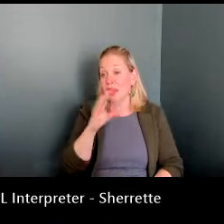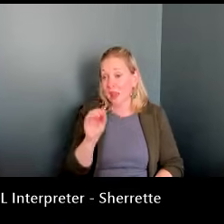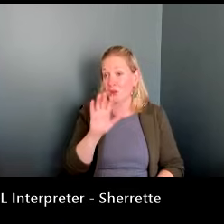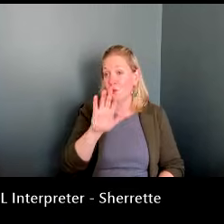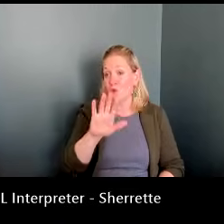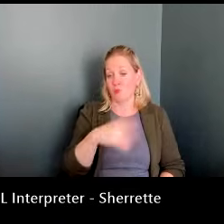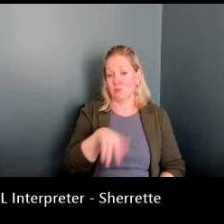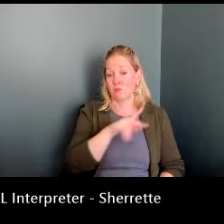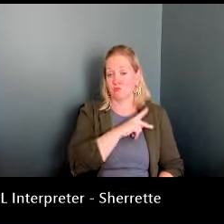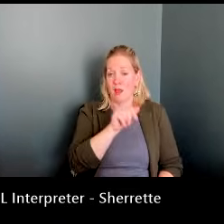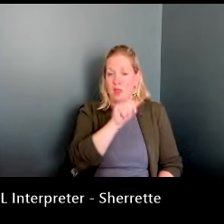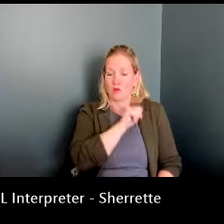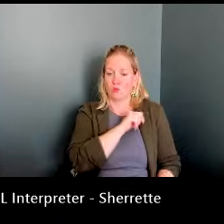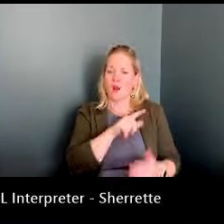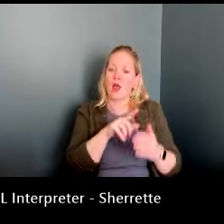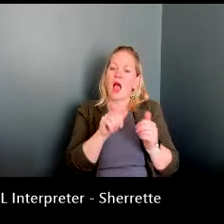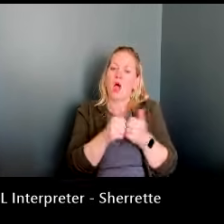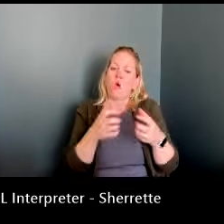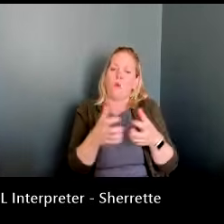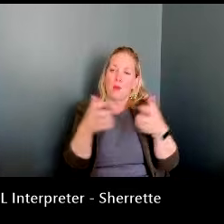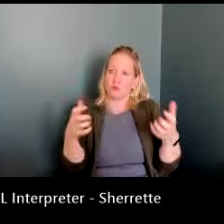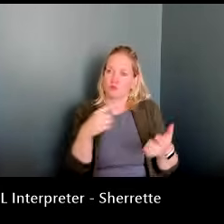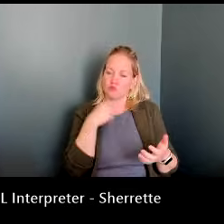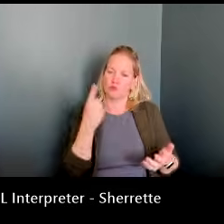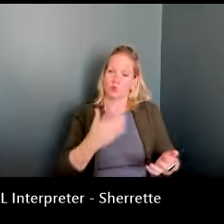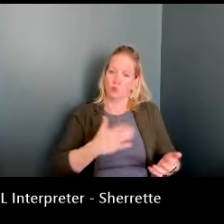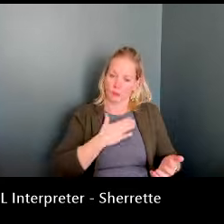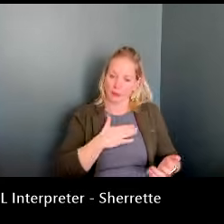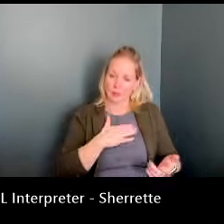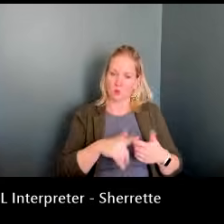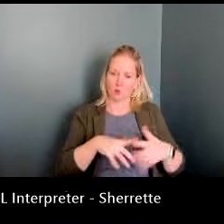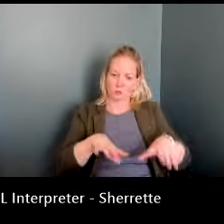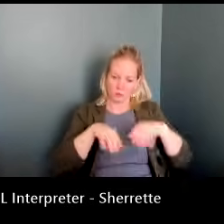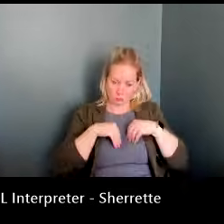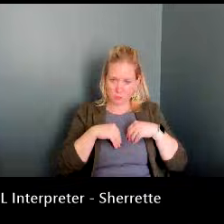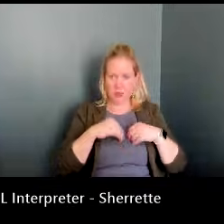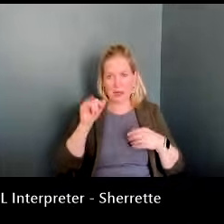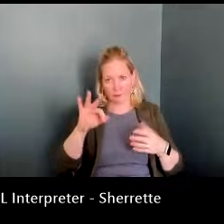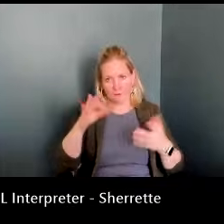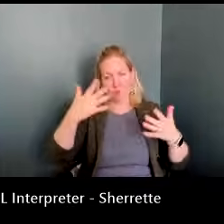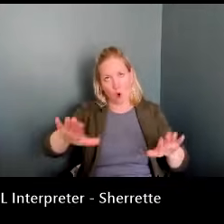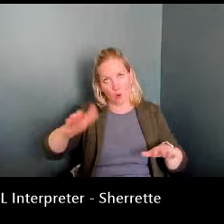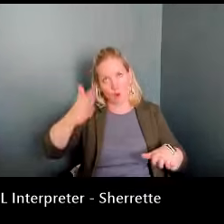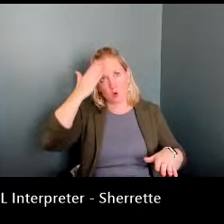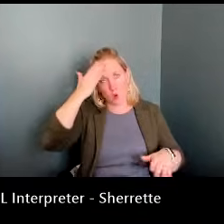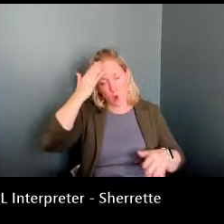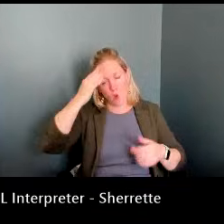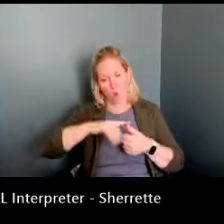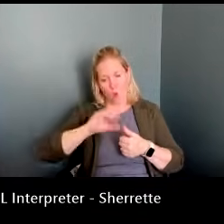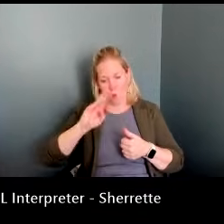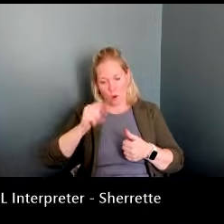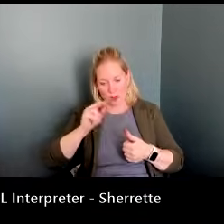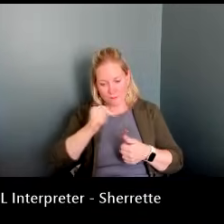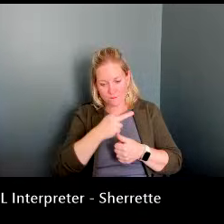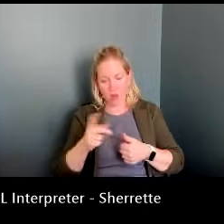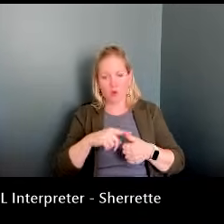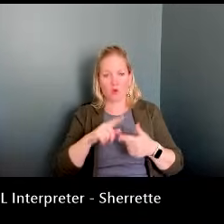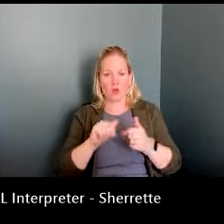with -- given the amount of organ failure and how much the disease has affected you.